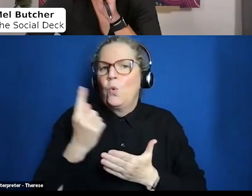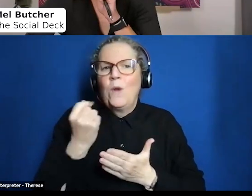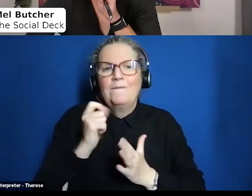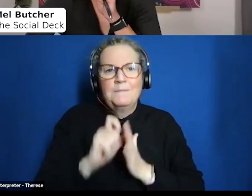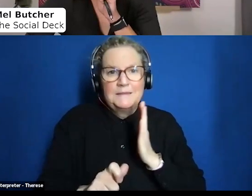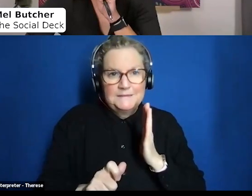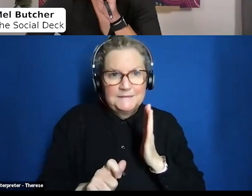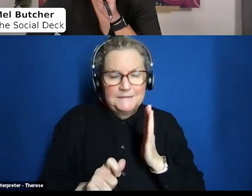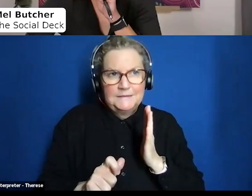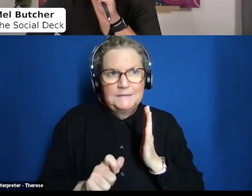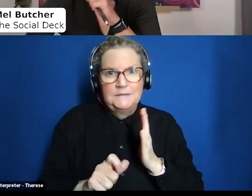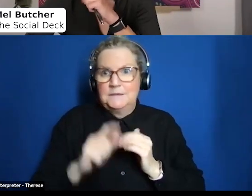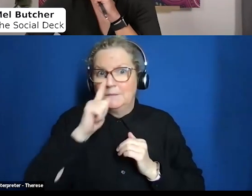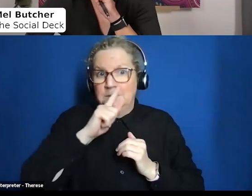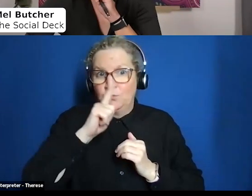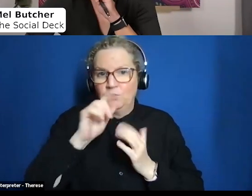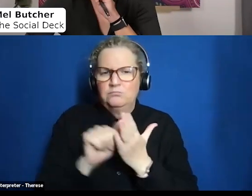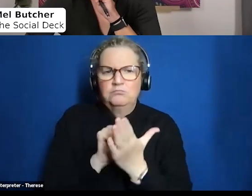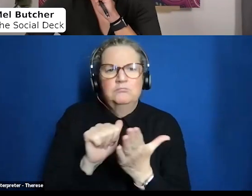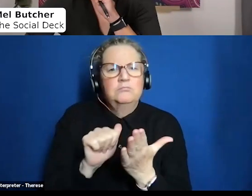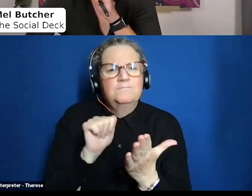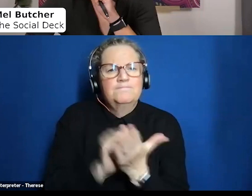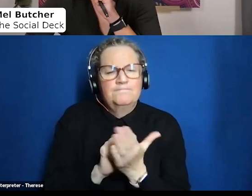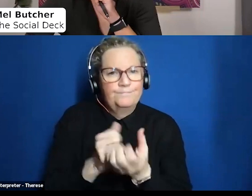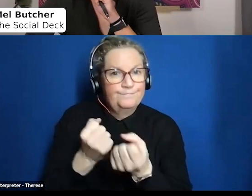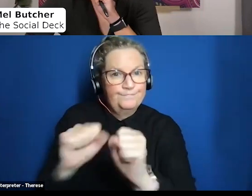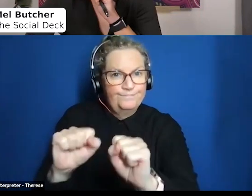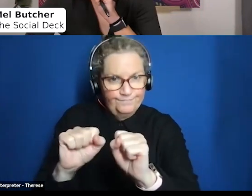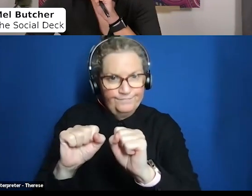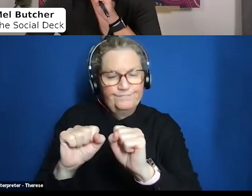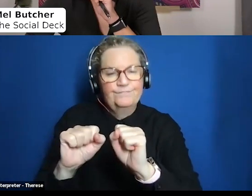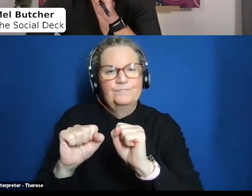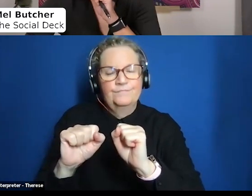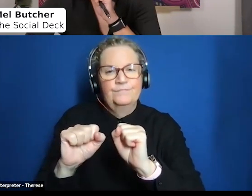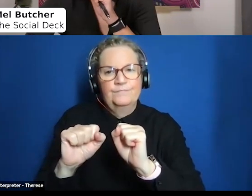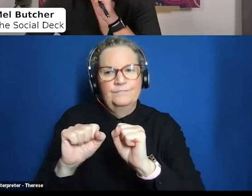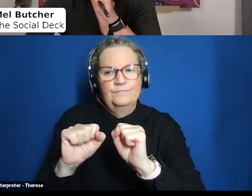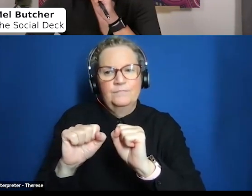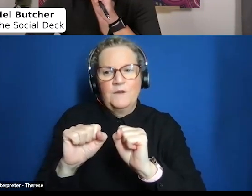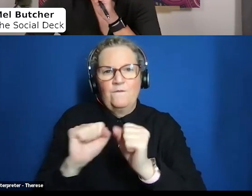are appropriately protected in terms of the collection use of data.